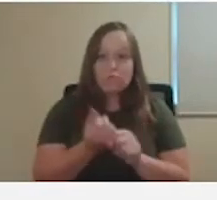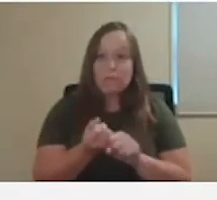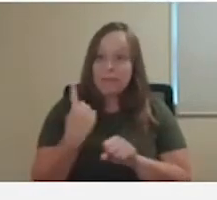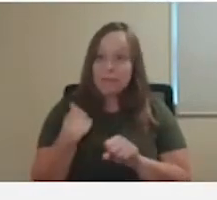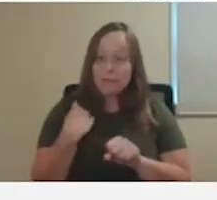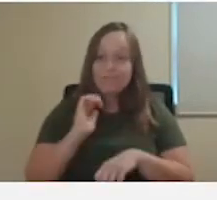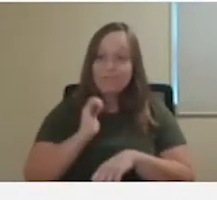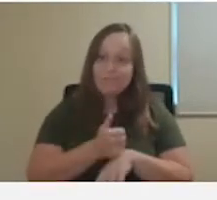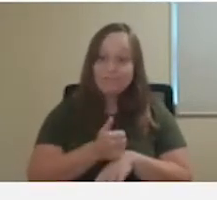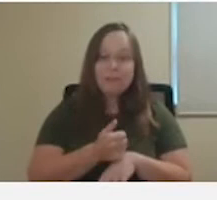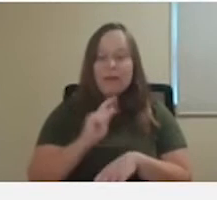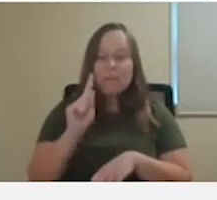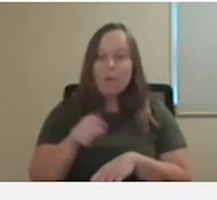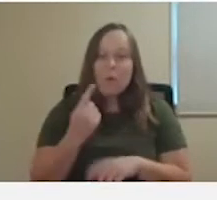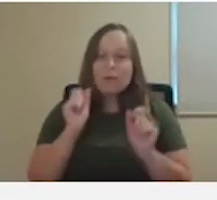And I'm always surprised, when I give